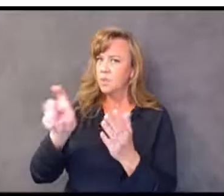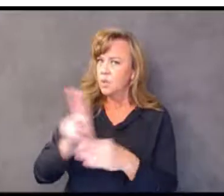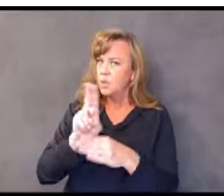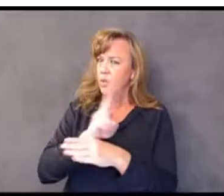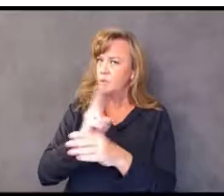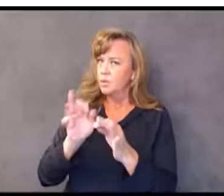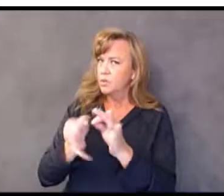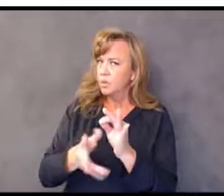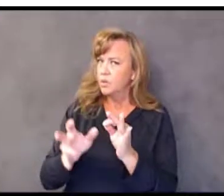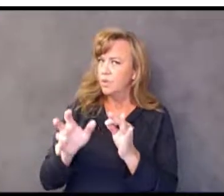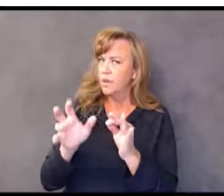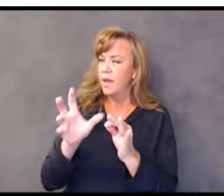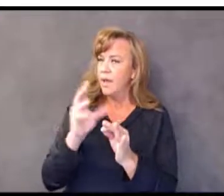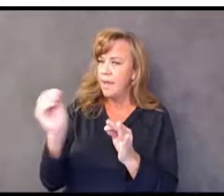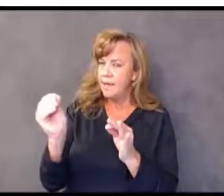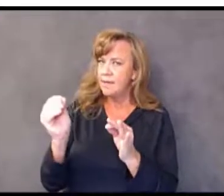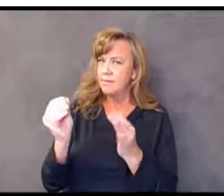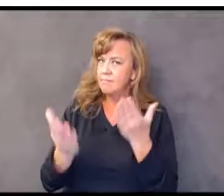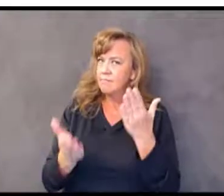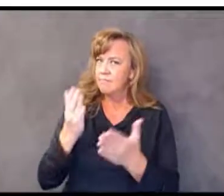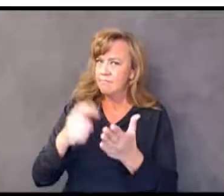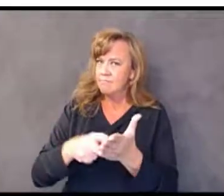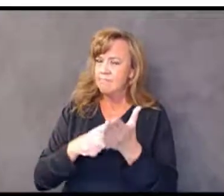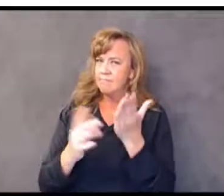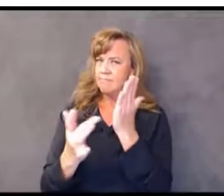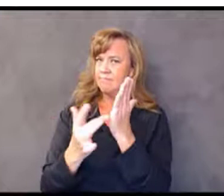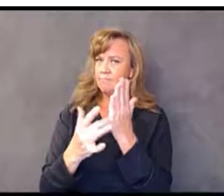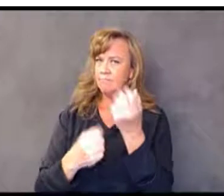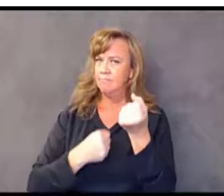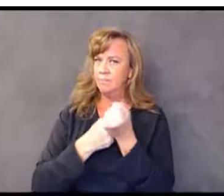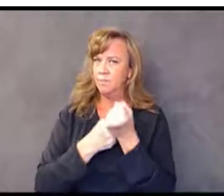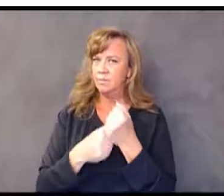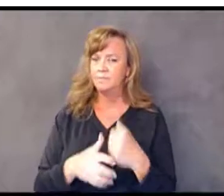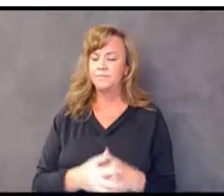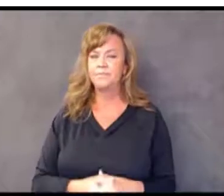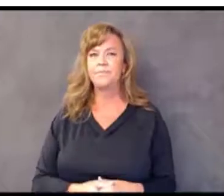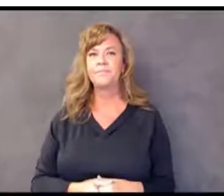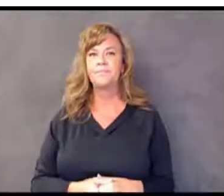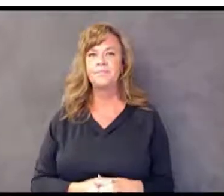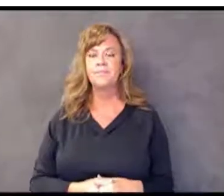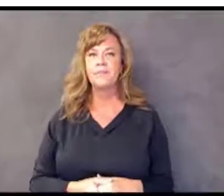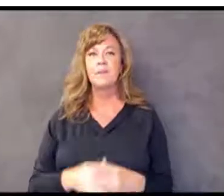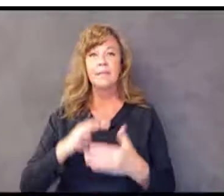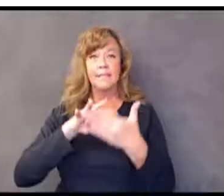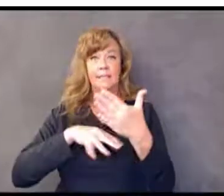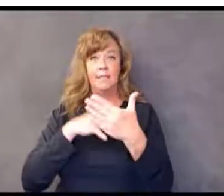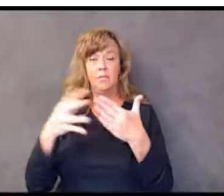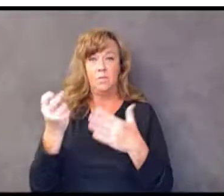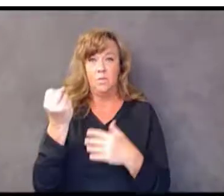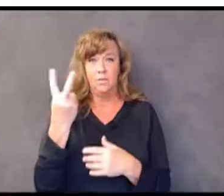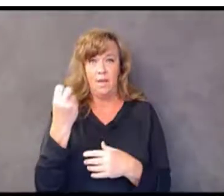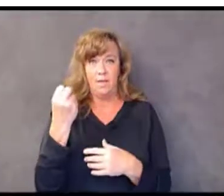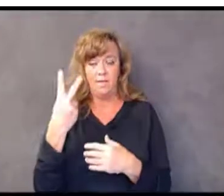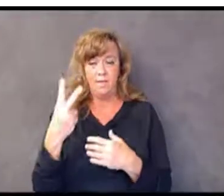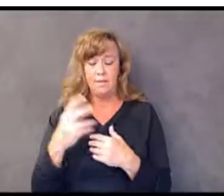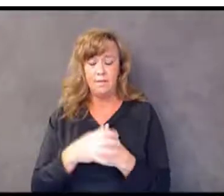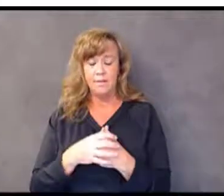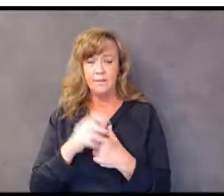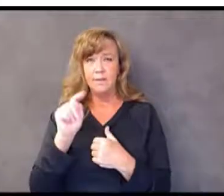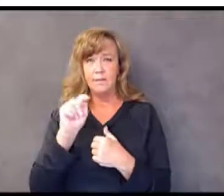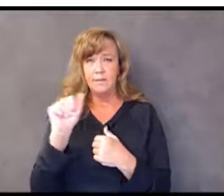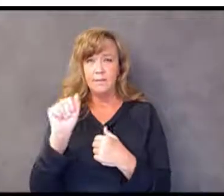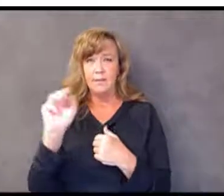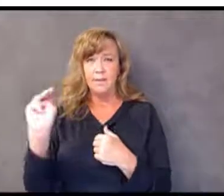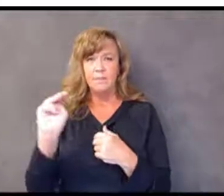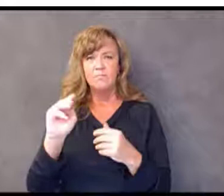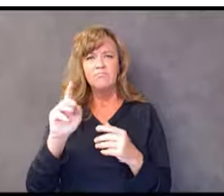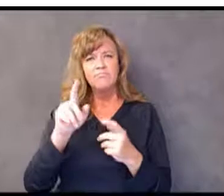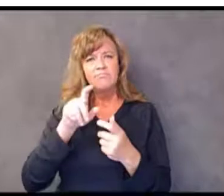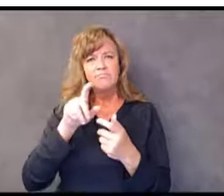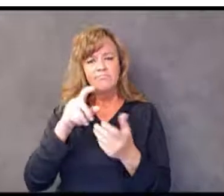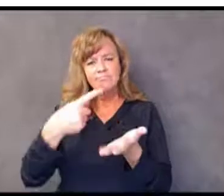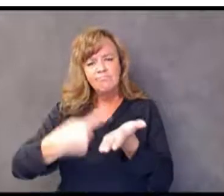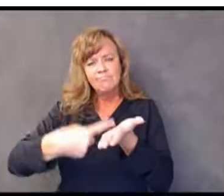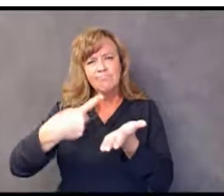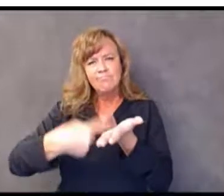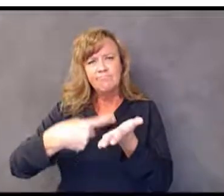Table 12 in the TAM outlines each specific subtest and the allowable accommodations related